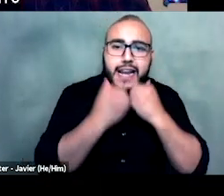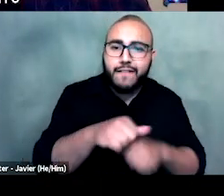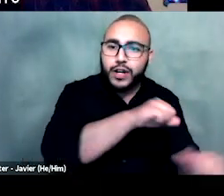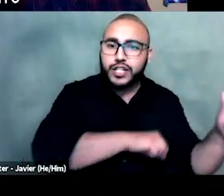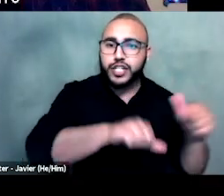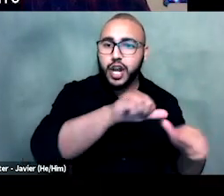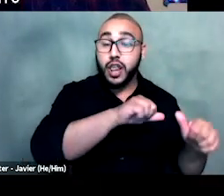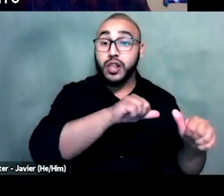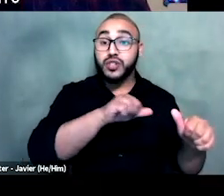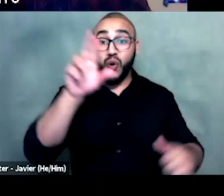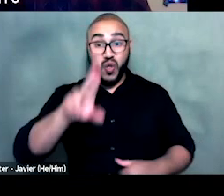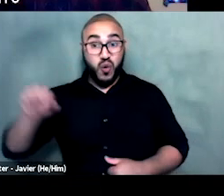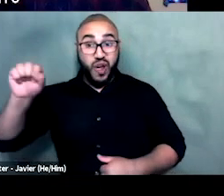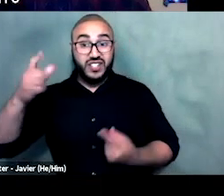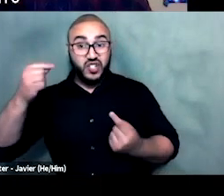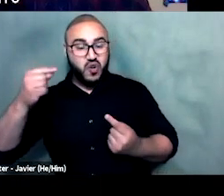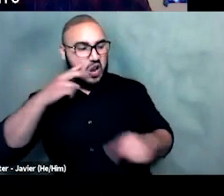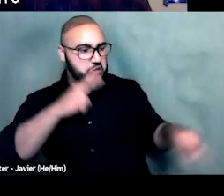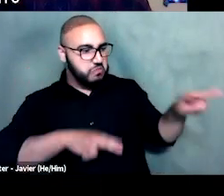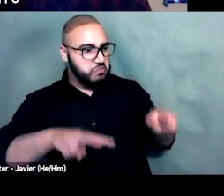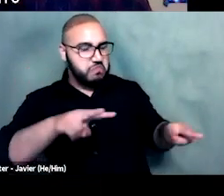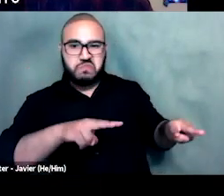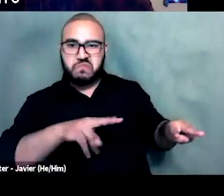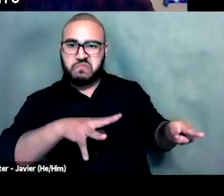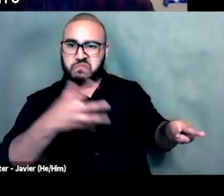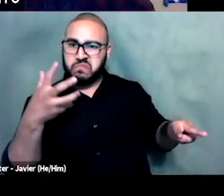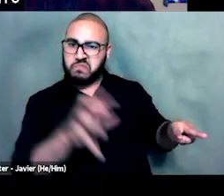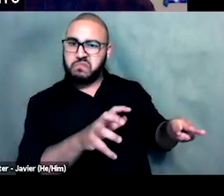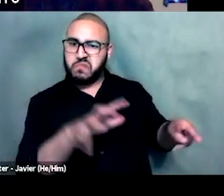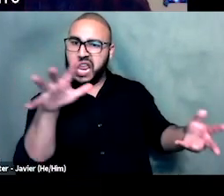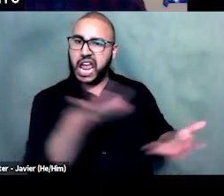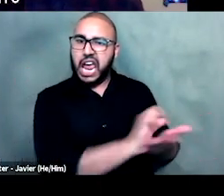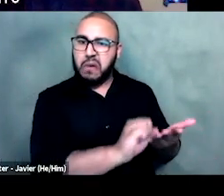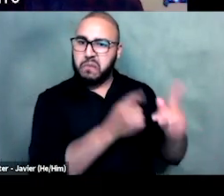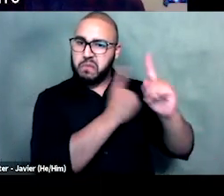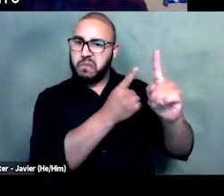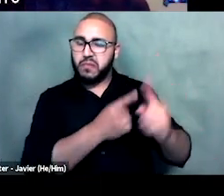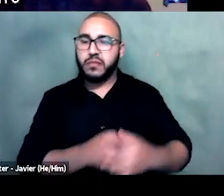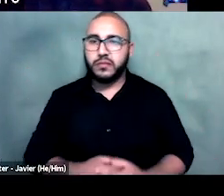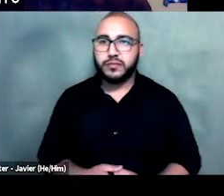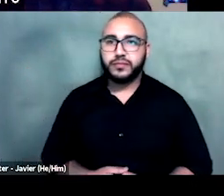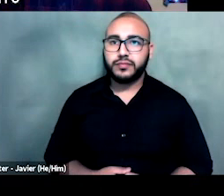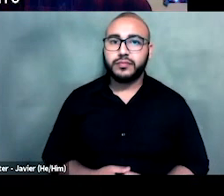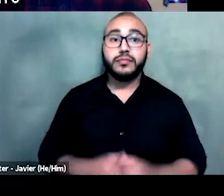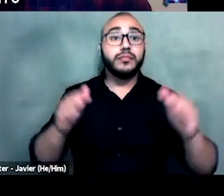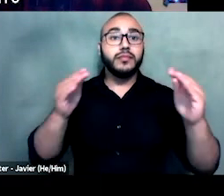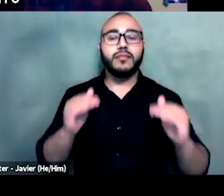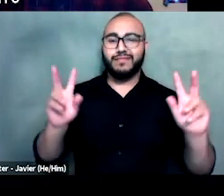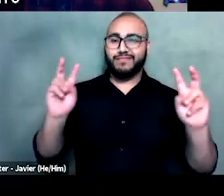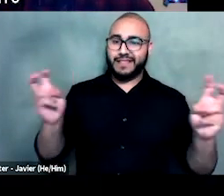this mass effort to destroy that aspect of native culture. Kill the Indian, save the man